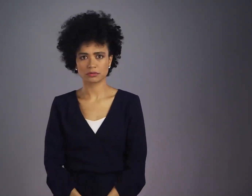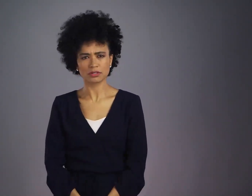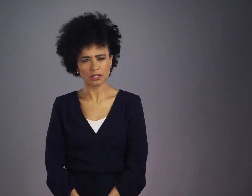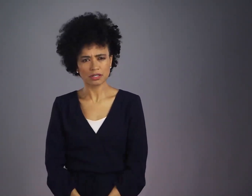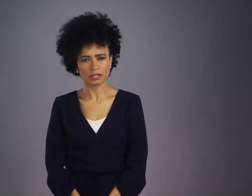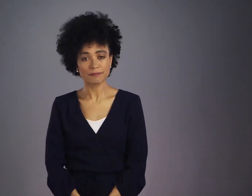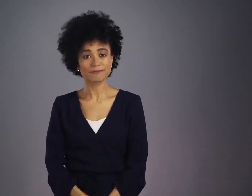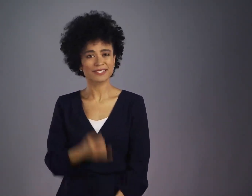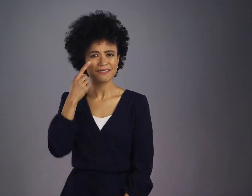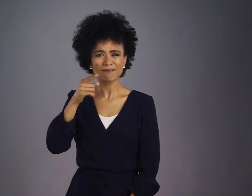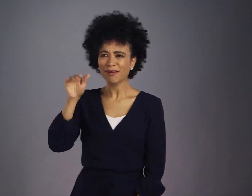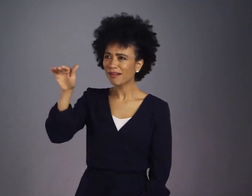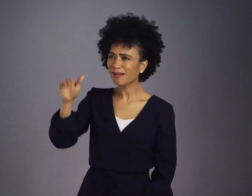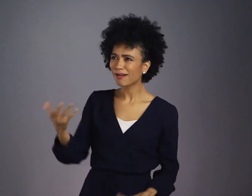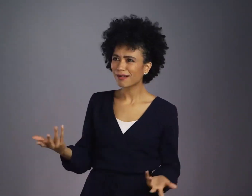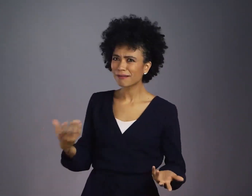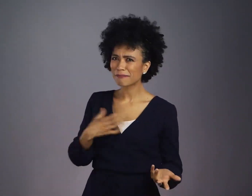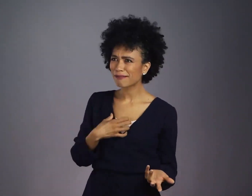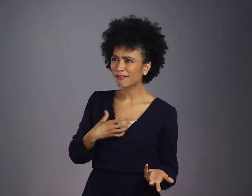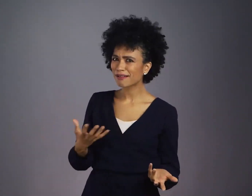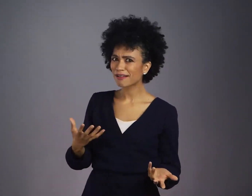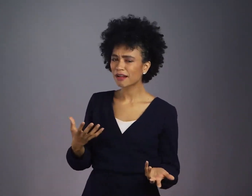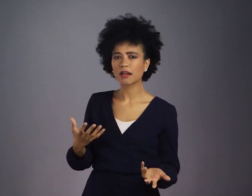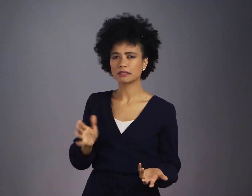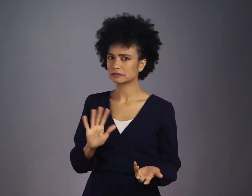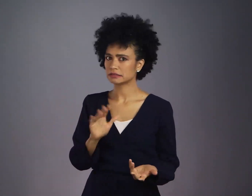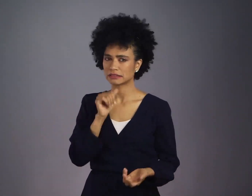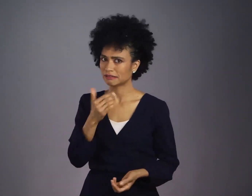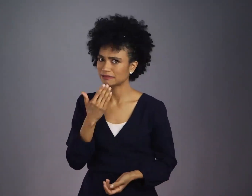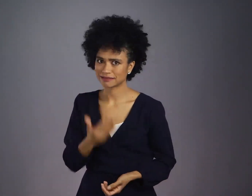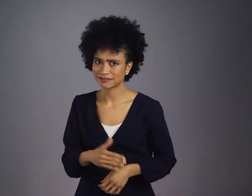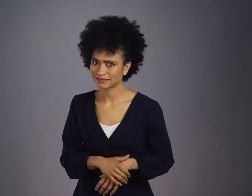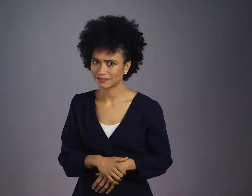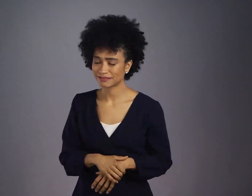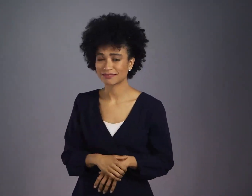It will do little good if you point that out and urge more attention for yourself.